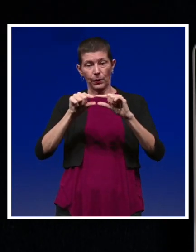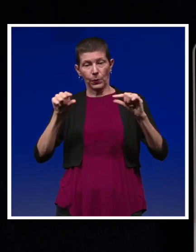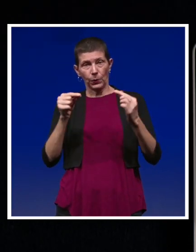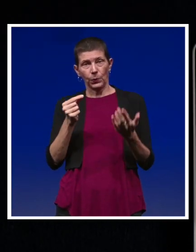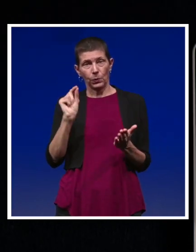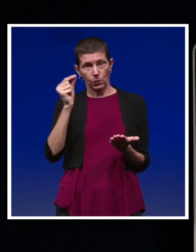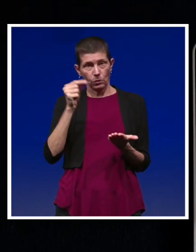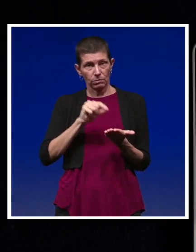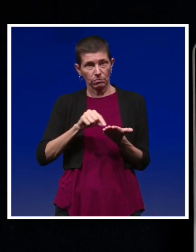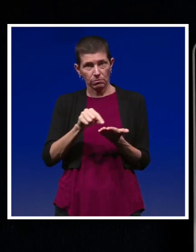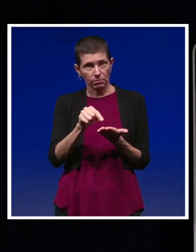This item...